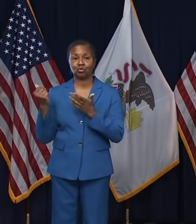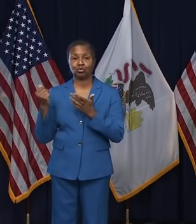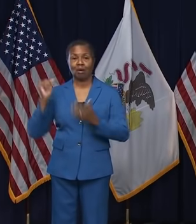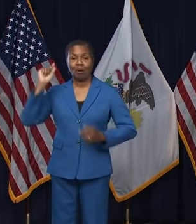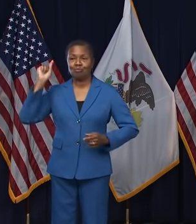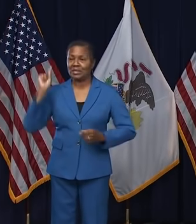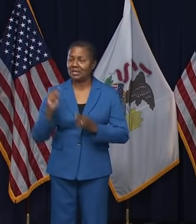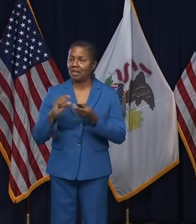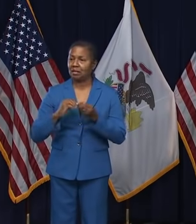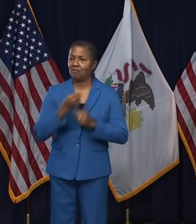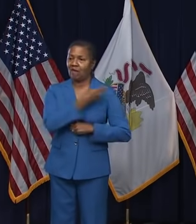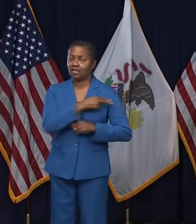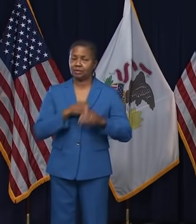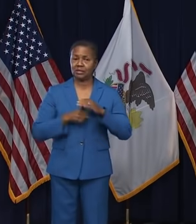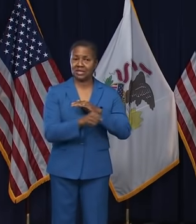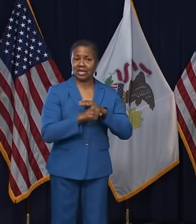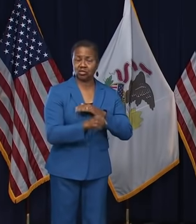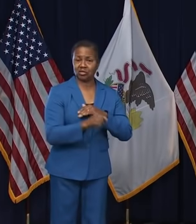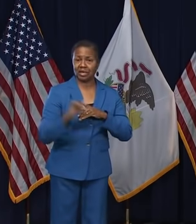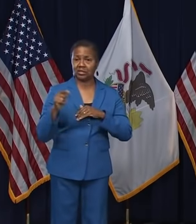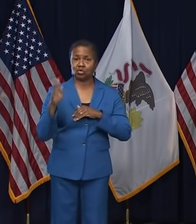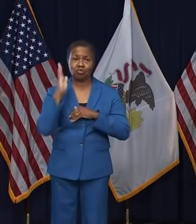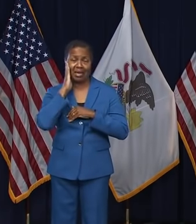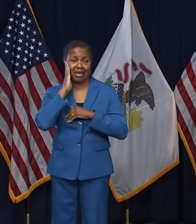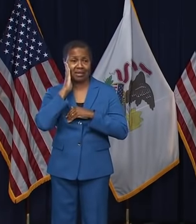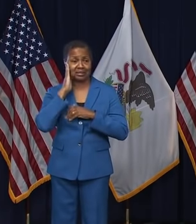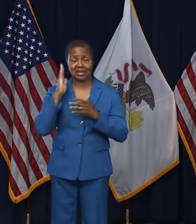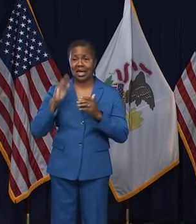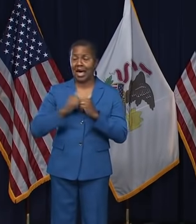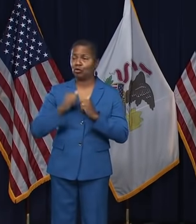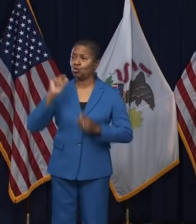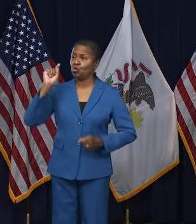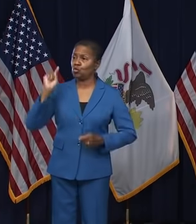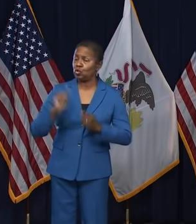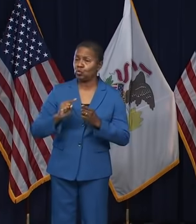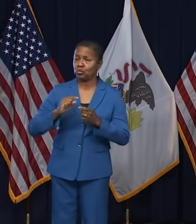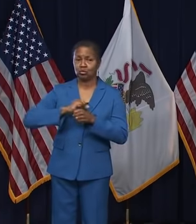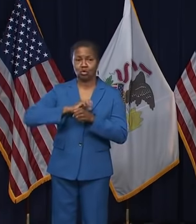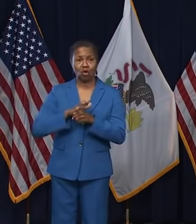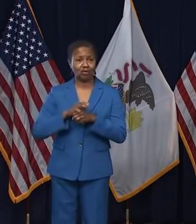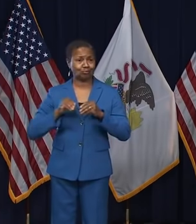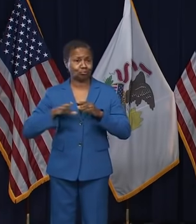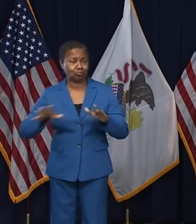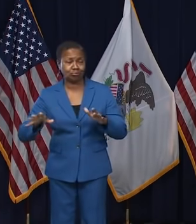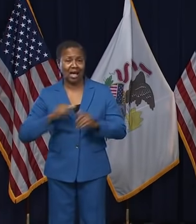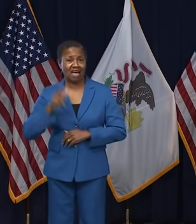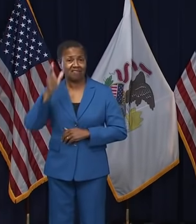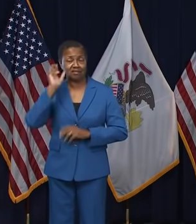new ideas that anybody has about how to bring down the